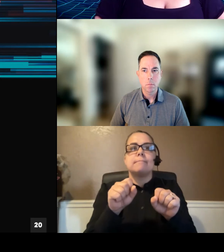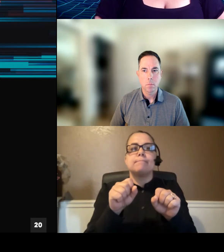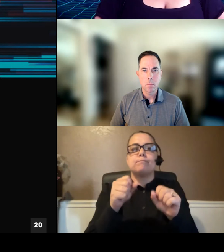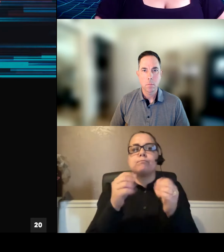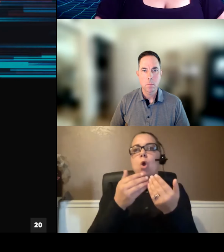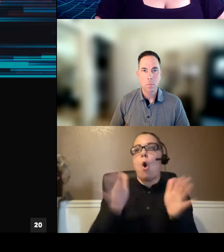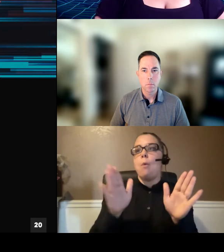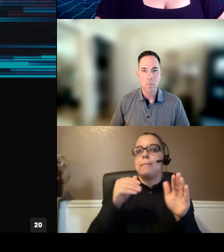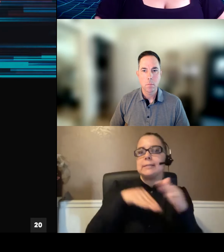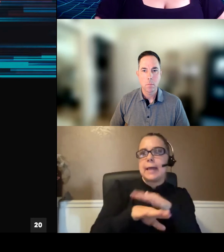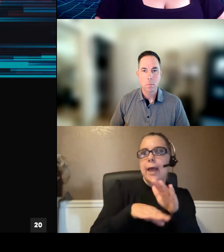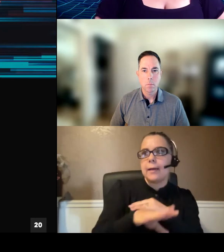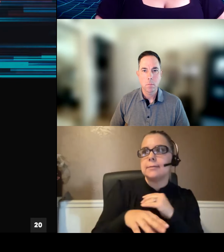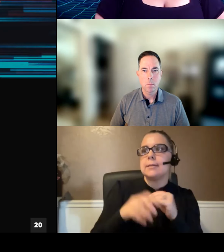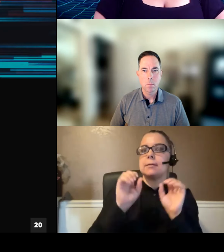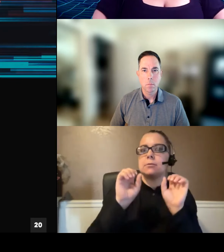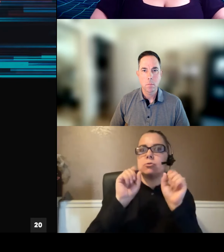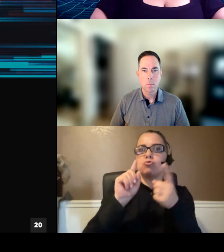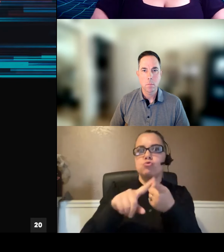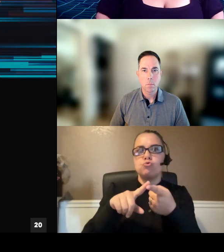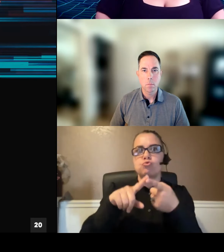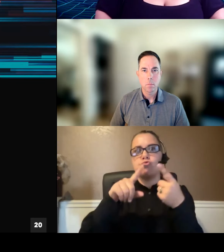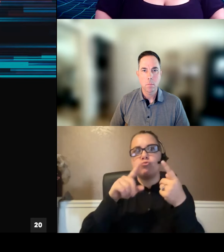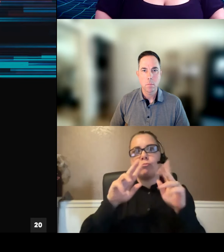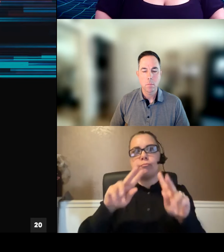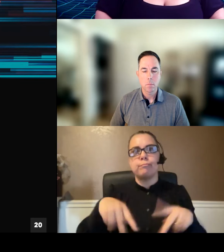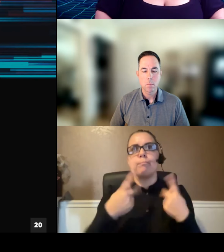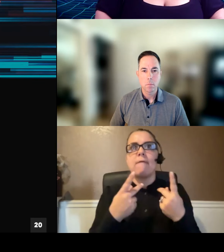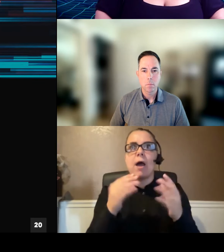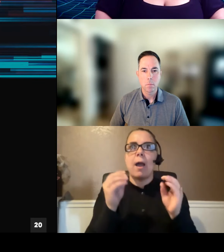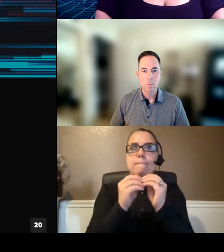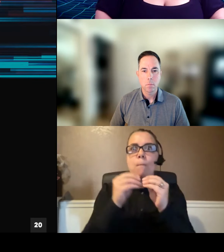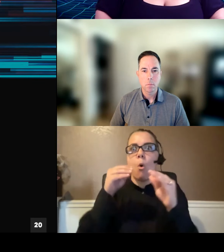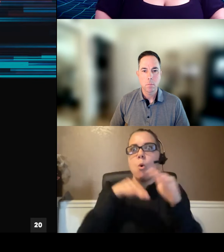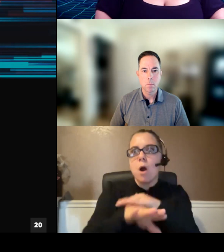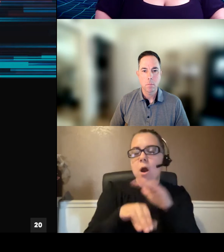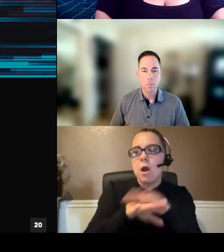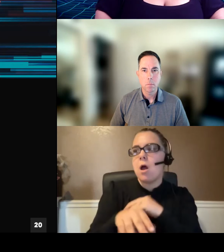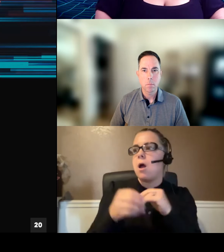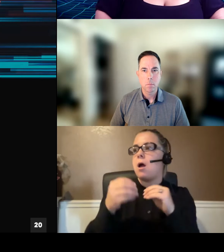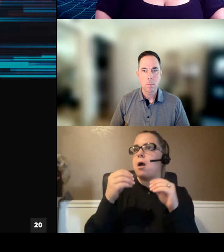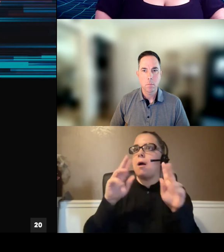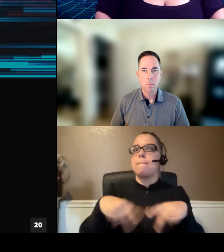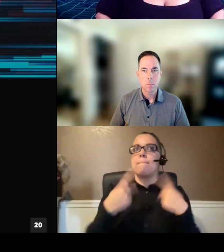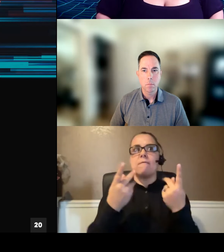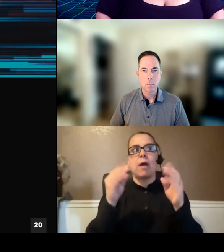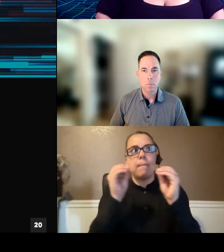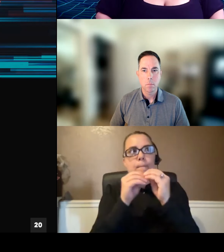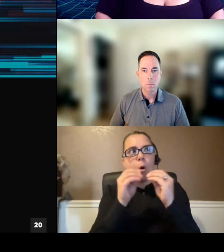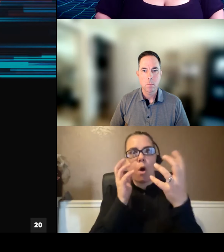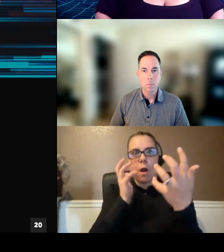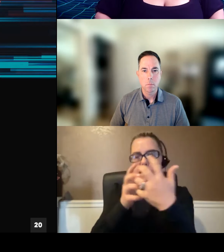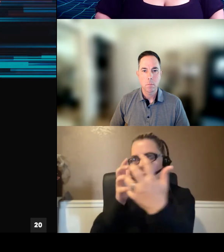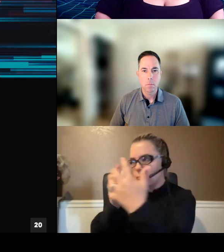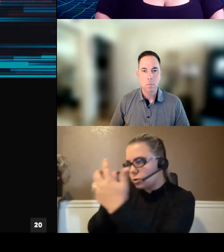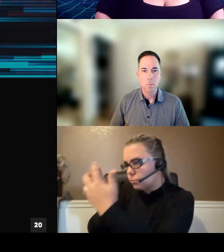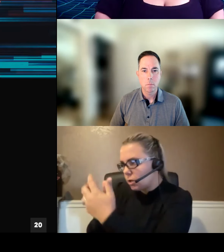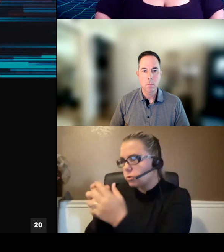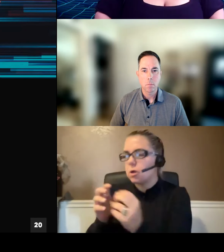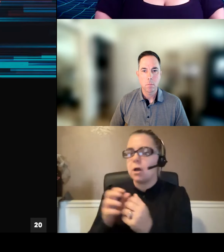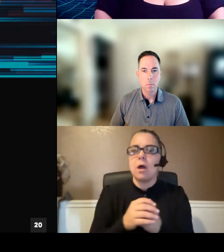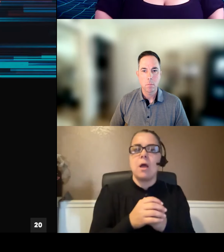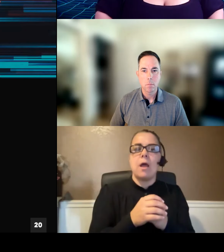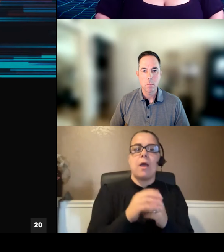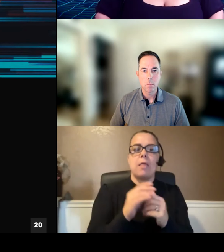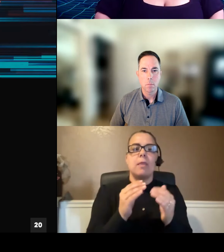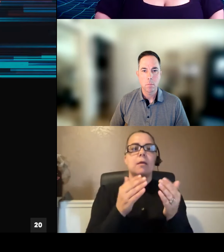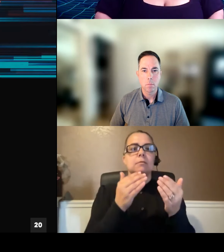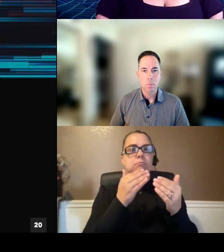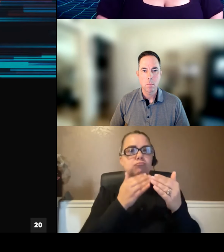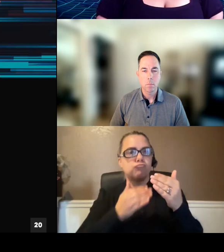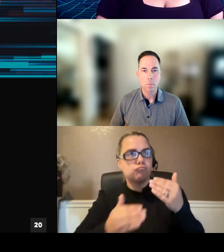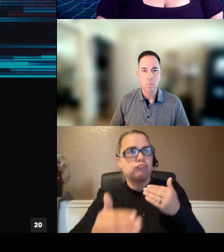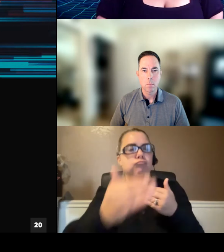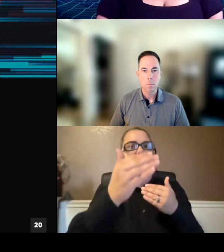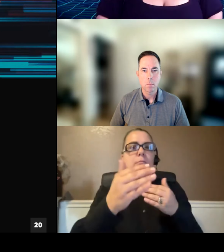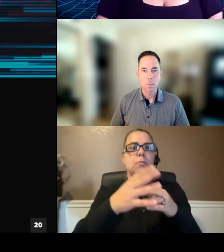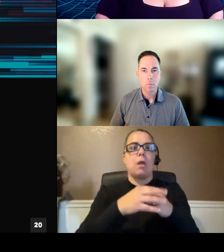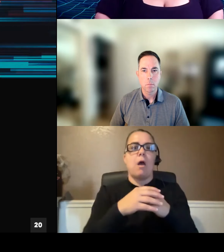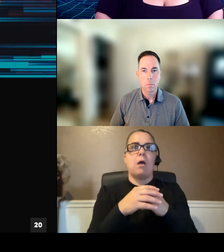even more customization. So, beyond ... there are some applications right now that yes, you have a